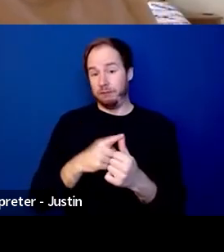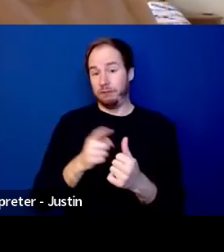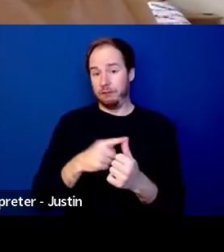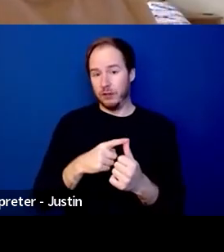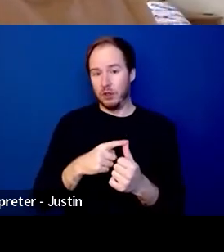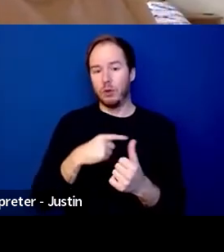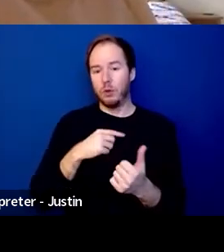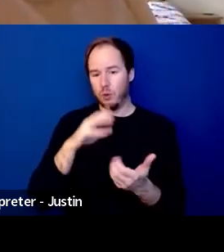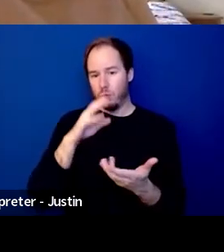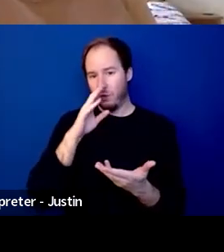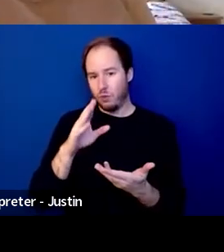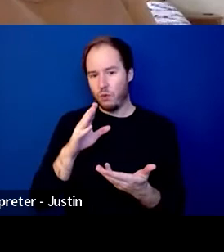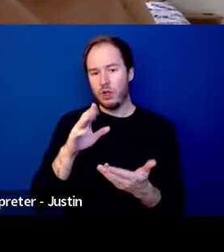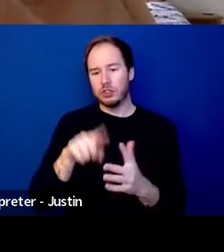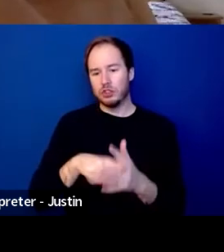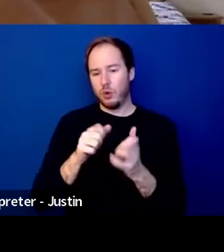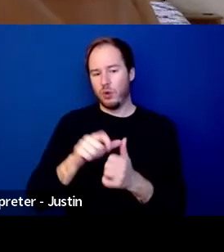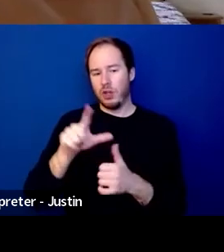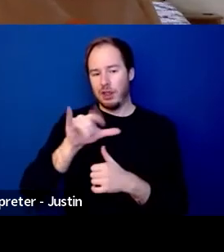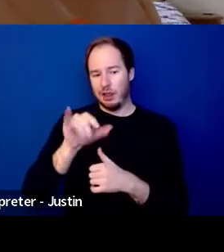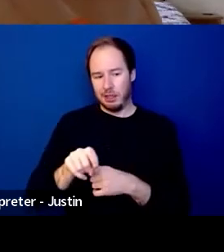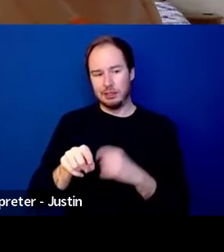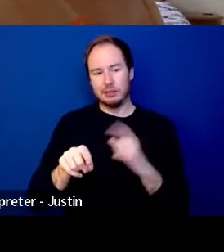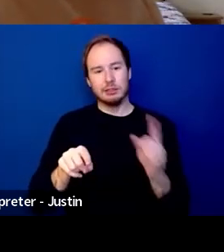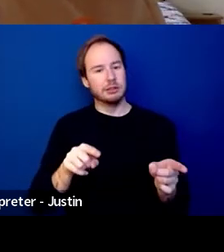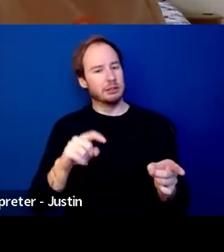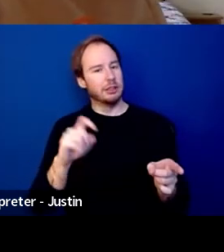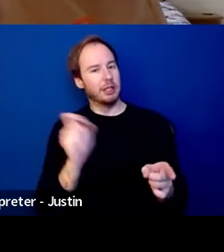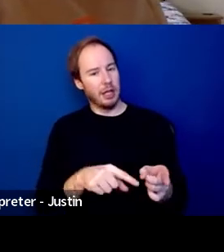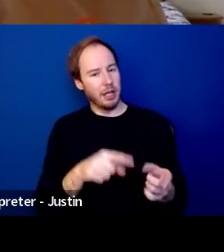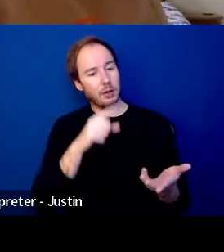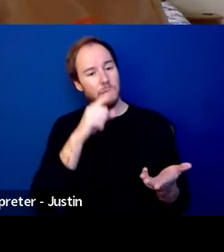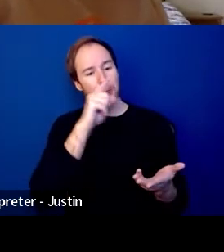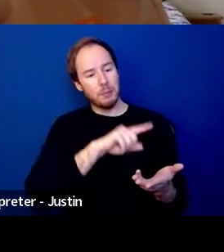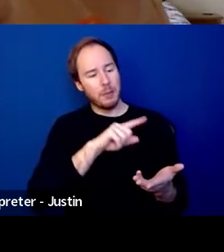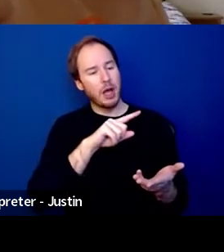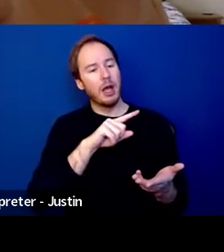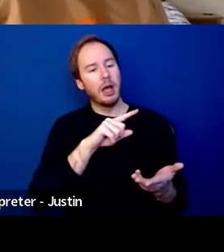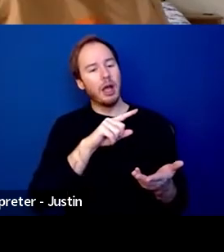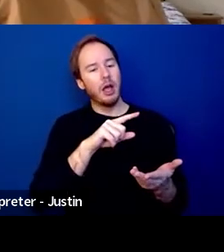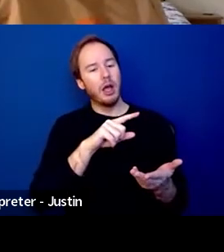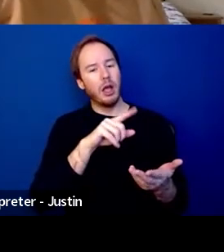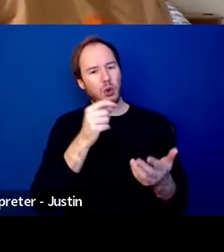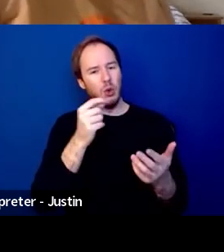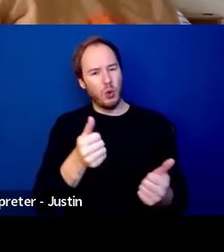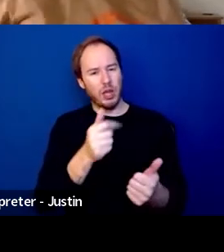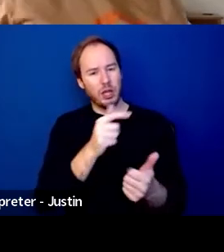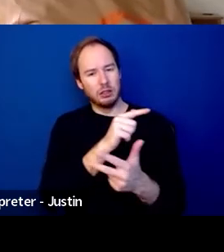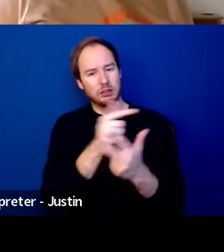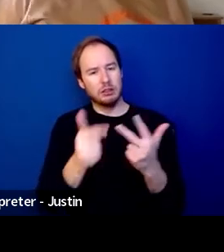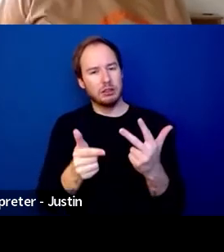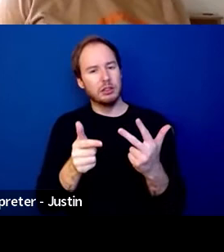and maybe we'll start with Liz this time just to kind of switch it up a bit. If you could just each provide a little bit more detail about the structure of your team